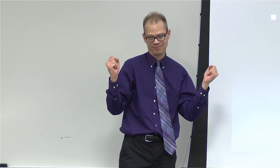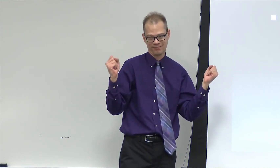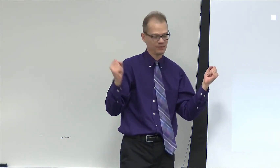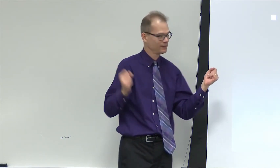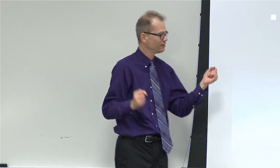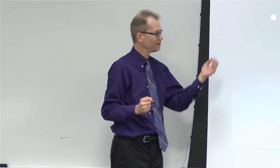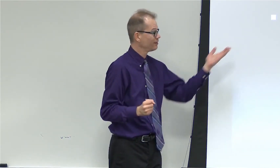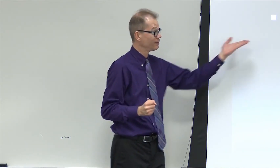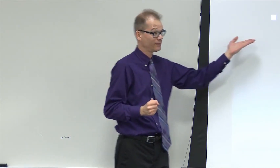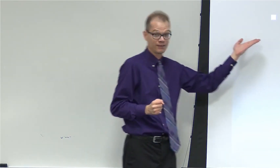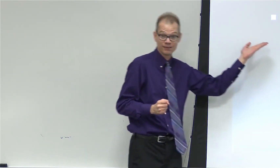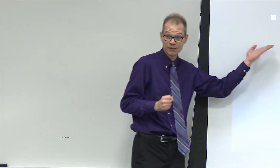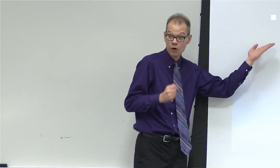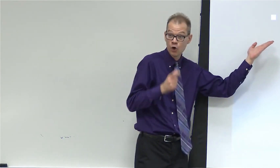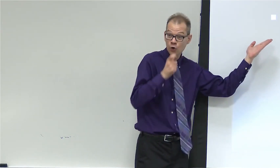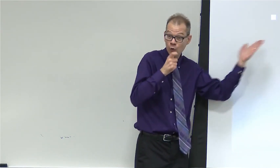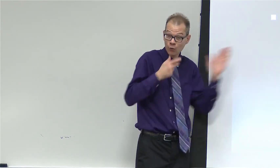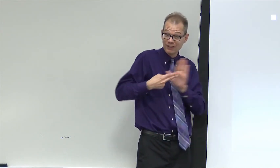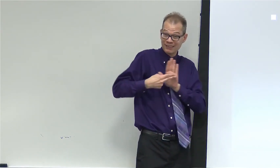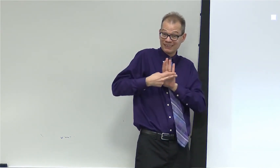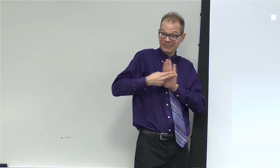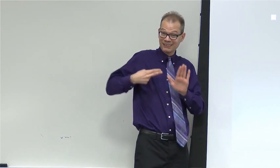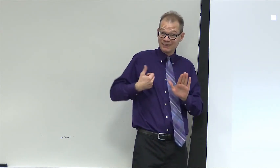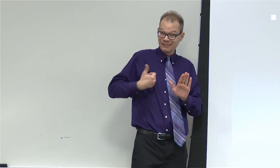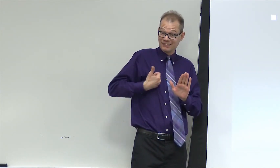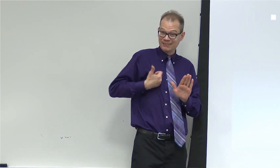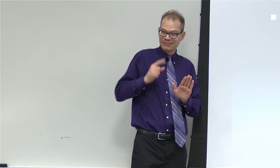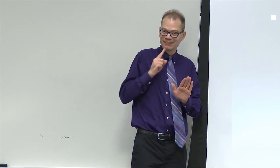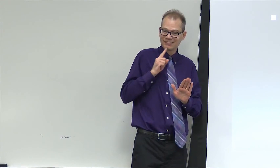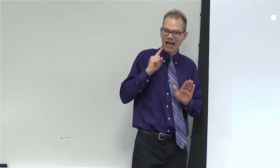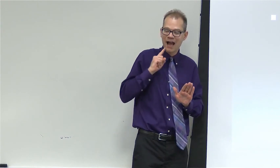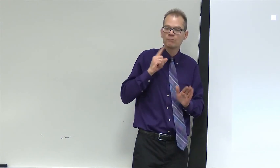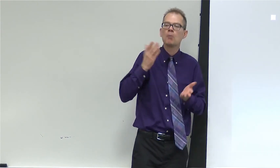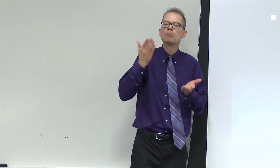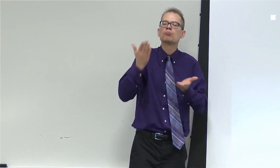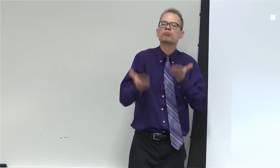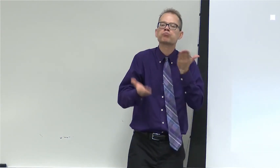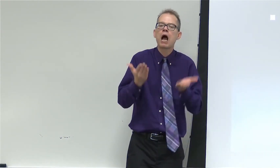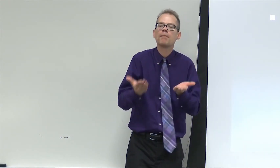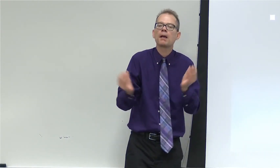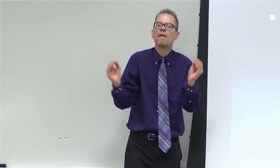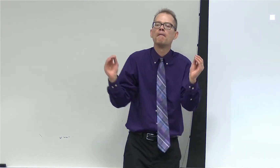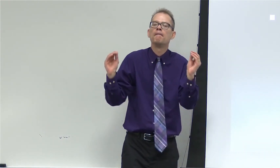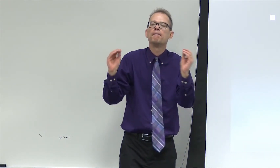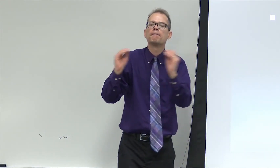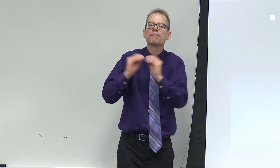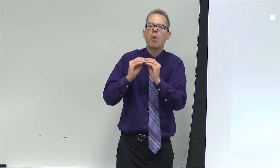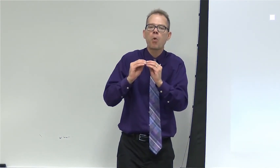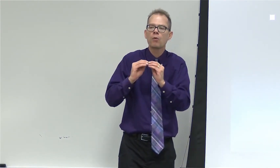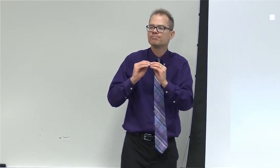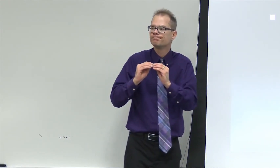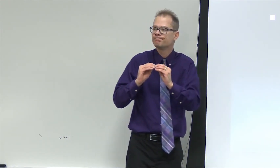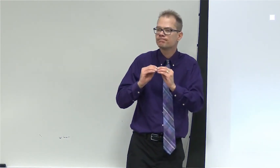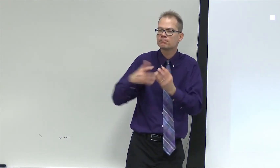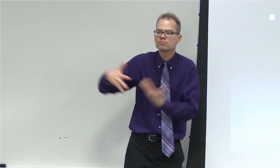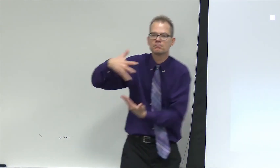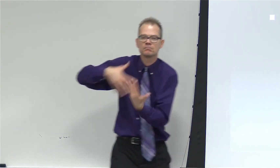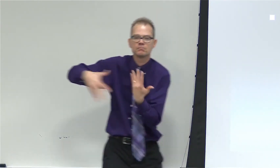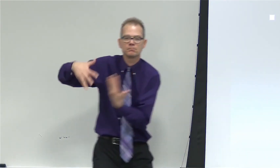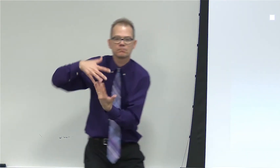can help you have more access to the knowledge. Also, those who identify as deaf probably interact